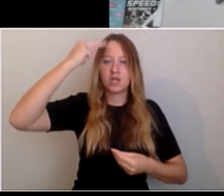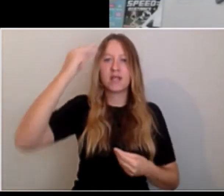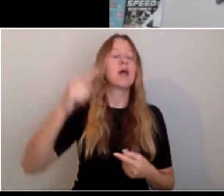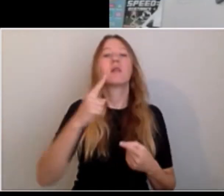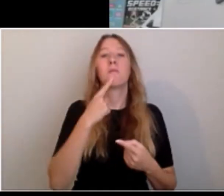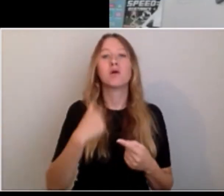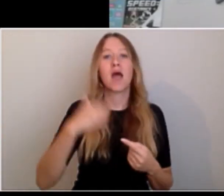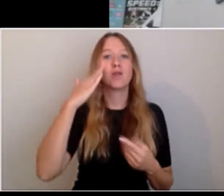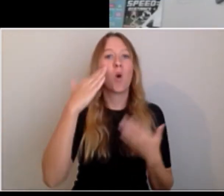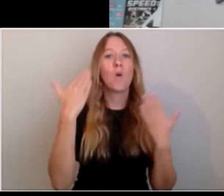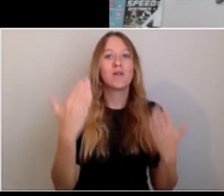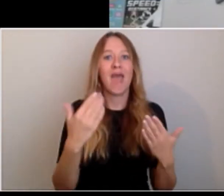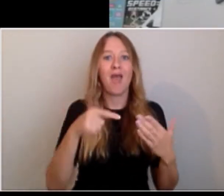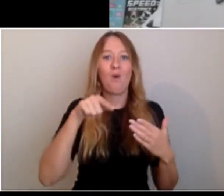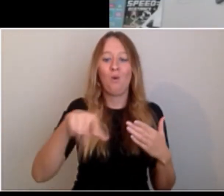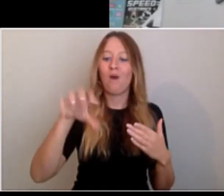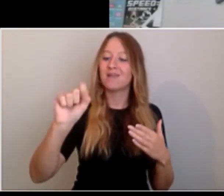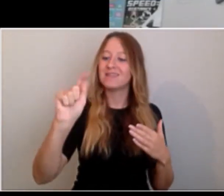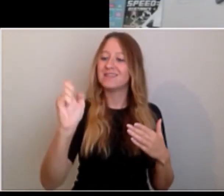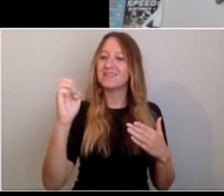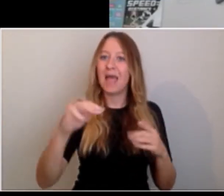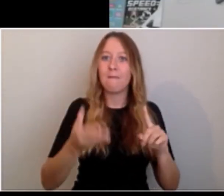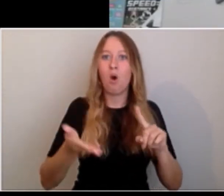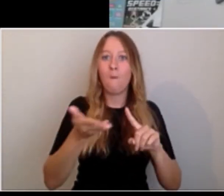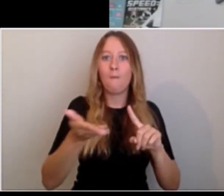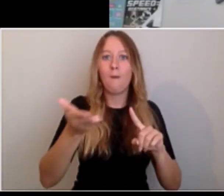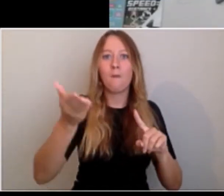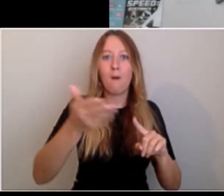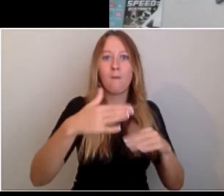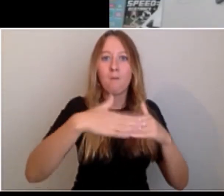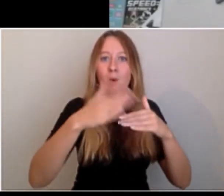environmental science, and other STEM subjects. And hopefully one